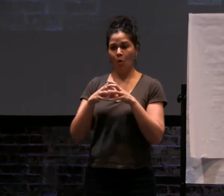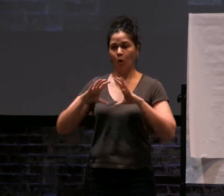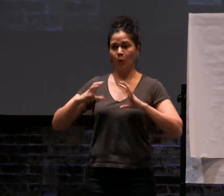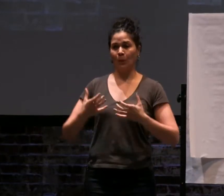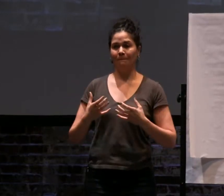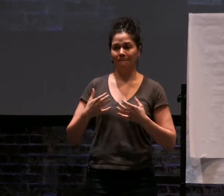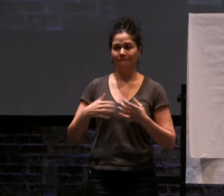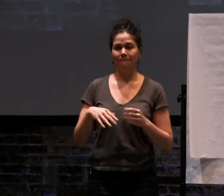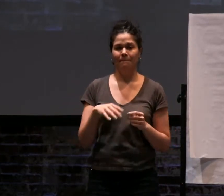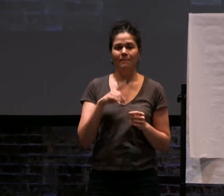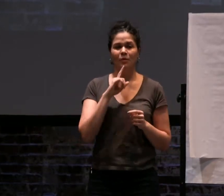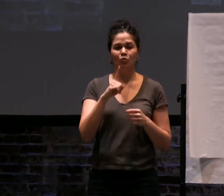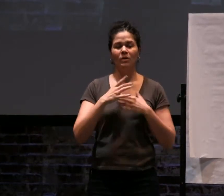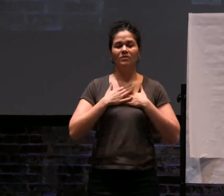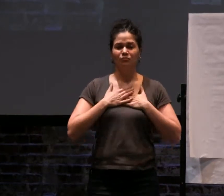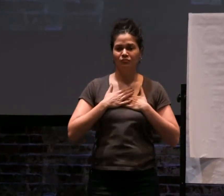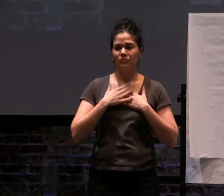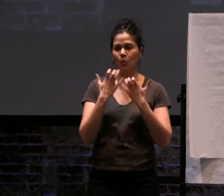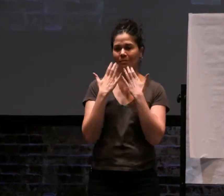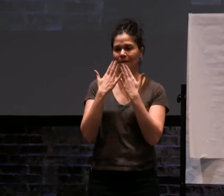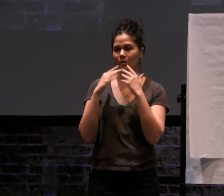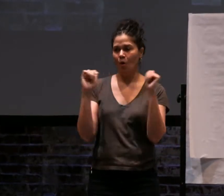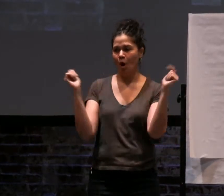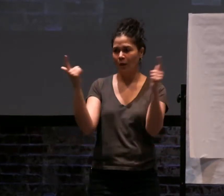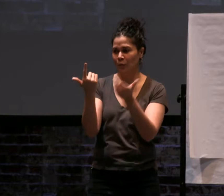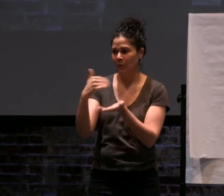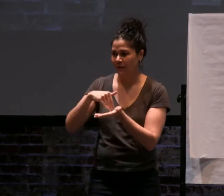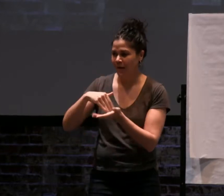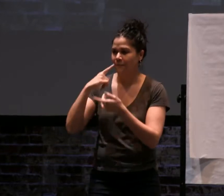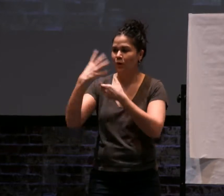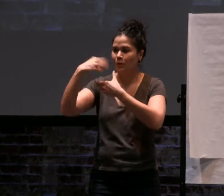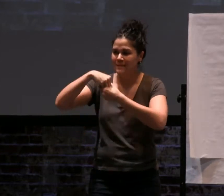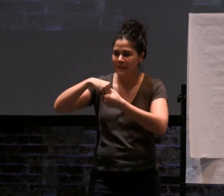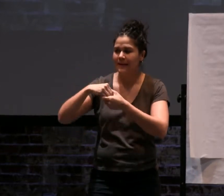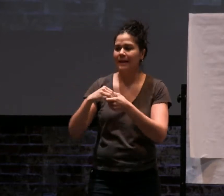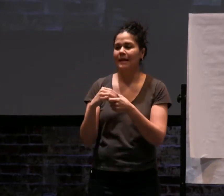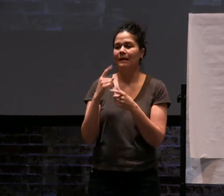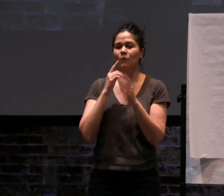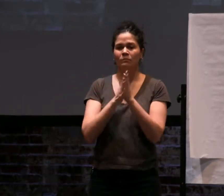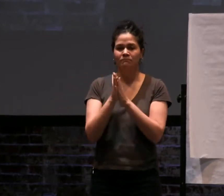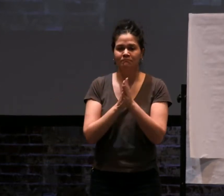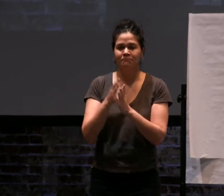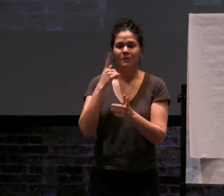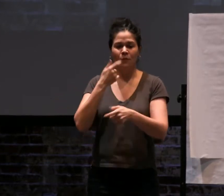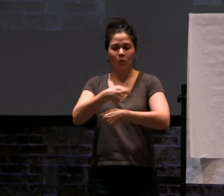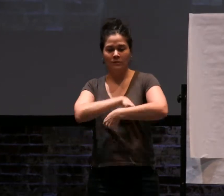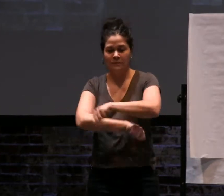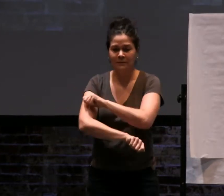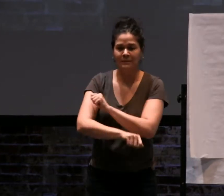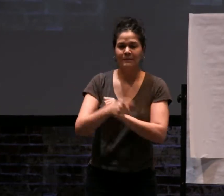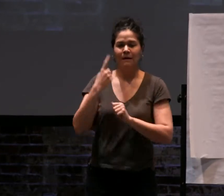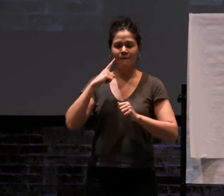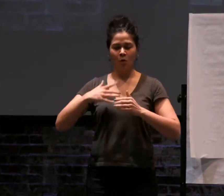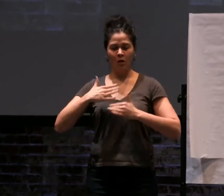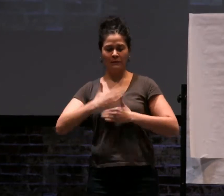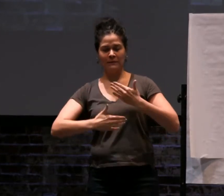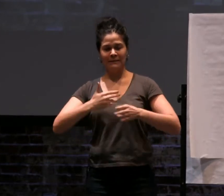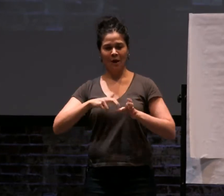The DTAP core group wants to extend, again, our deep heartfelt thank you to all of you